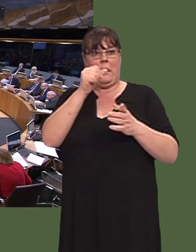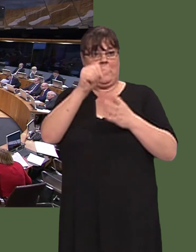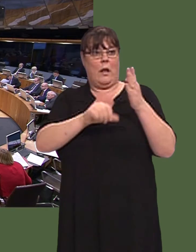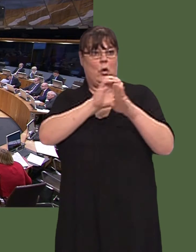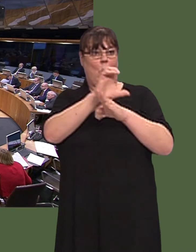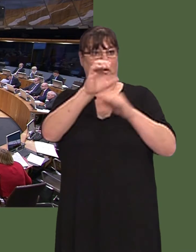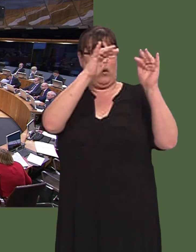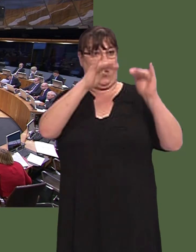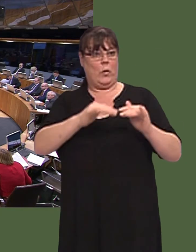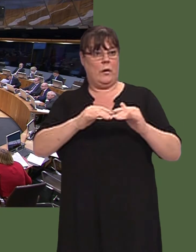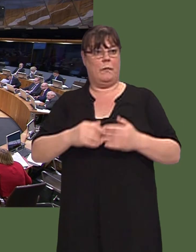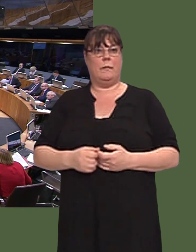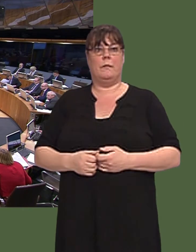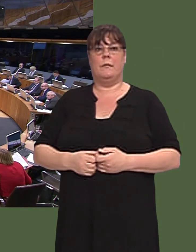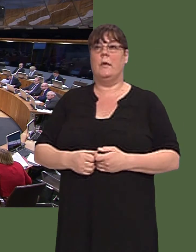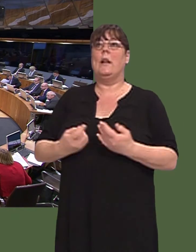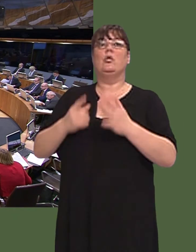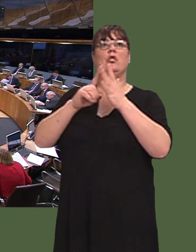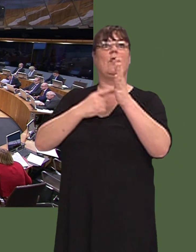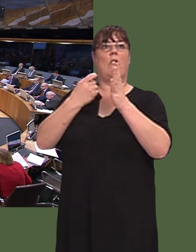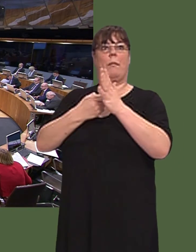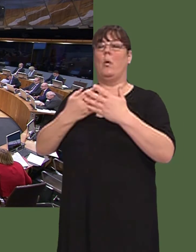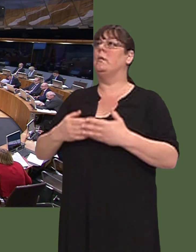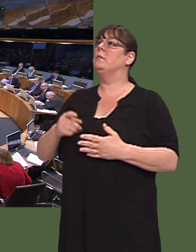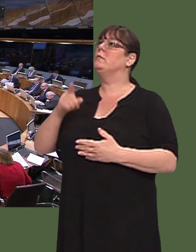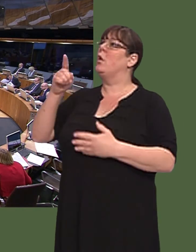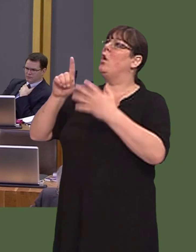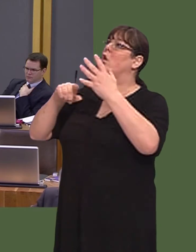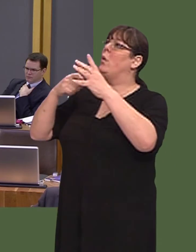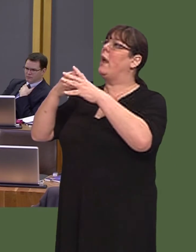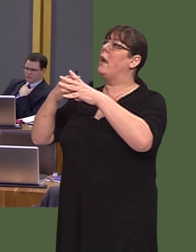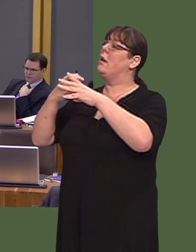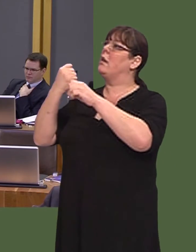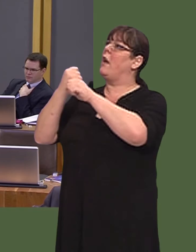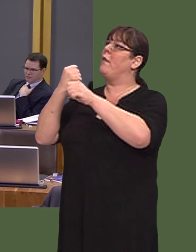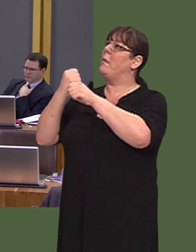Jenny Rathbone: 8. What assurances has the First Minister had from the UK Government that Brexit won't be